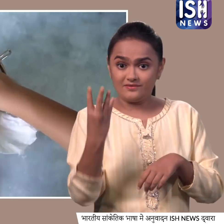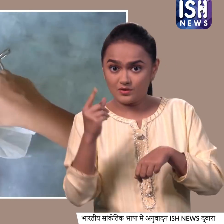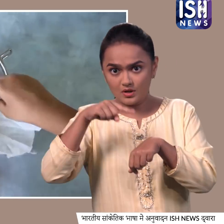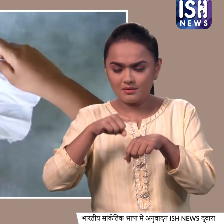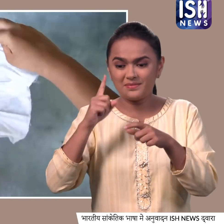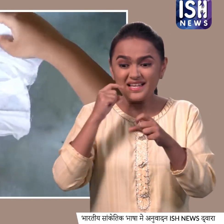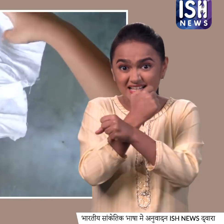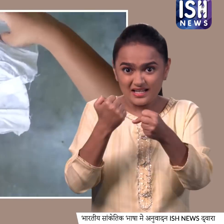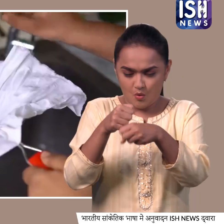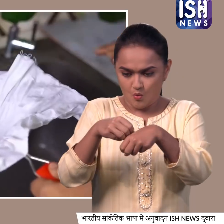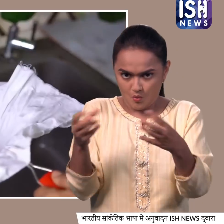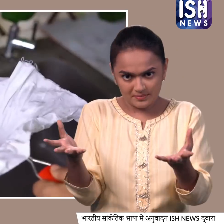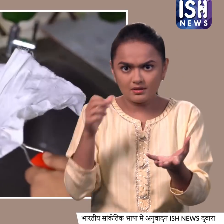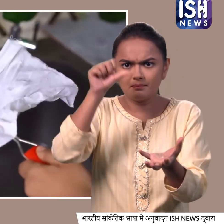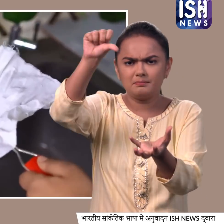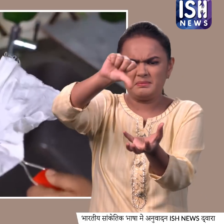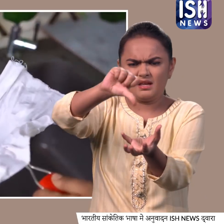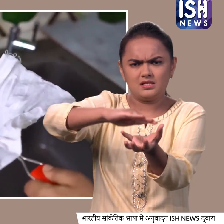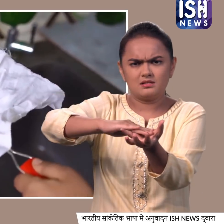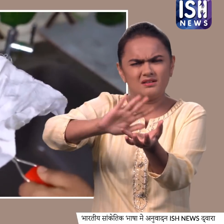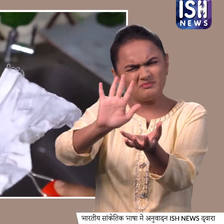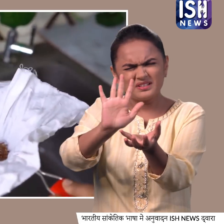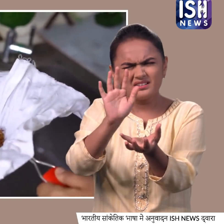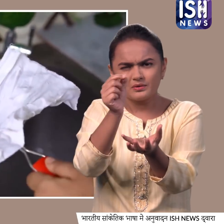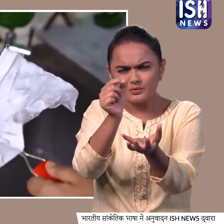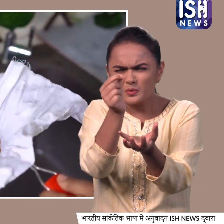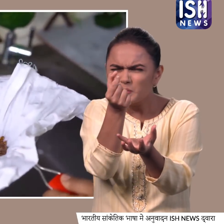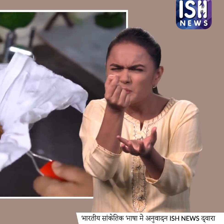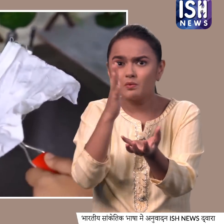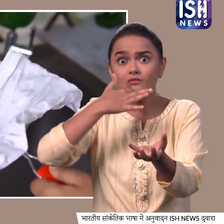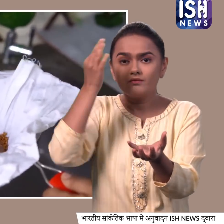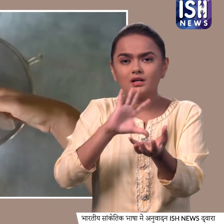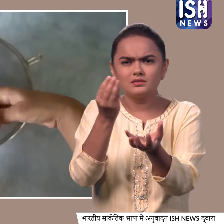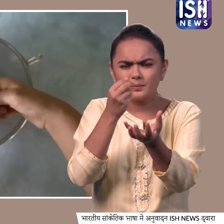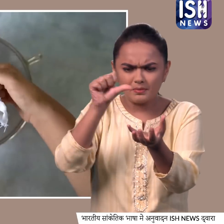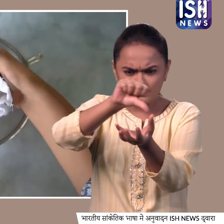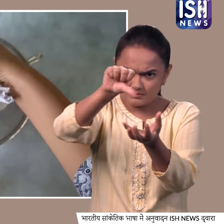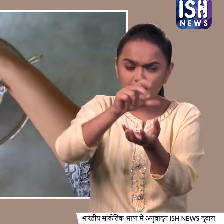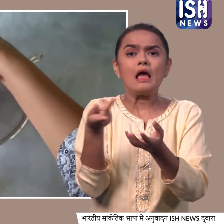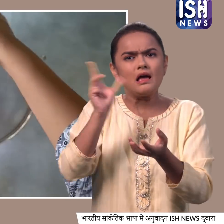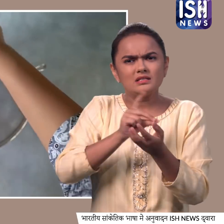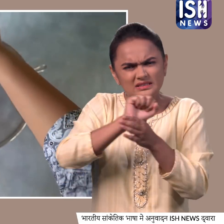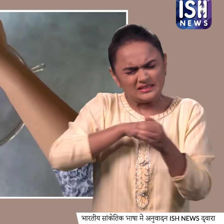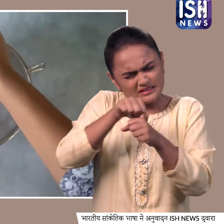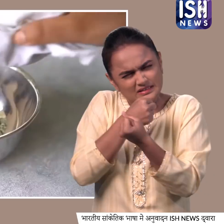you have to open the bundle and place it under running water After washing them a little, tying them tightly in a bundle again,